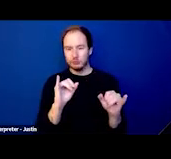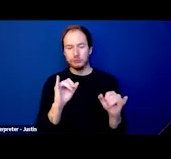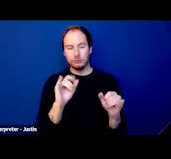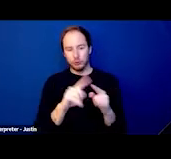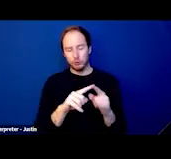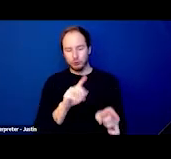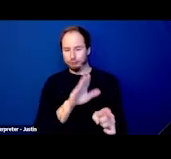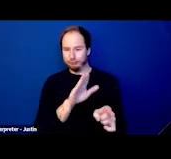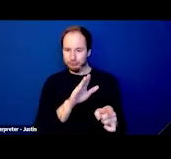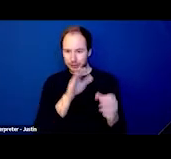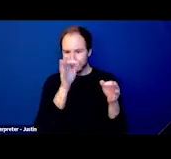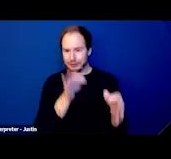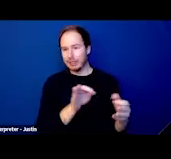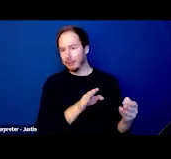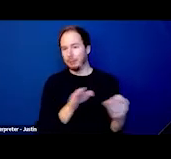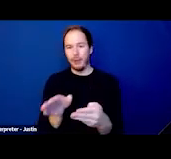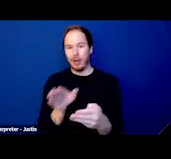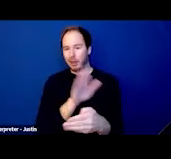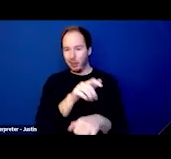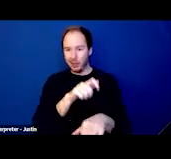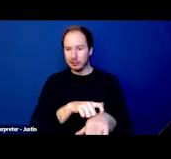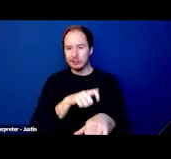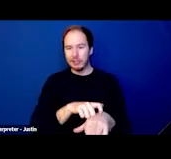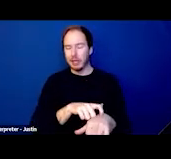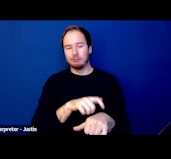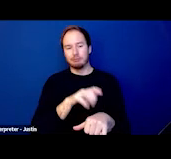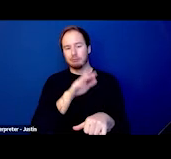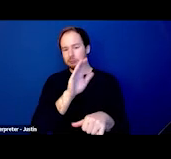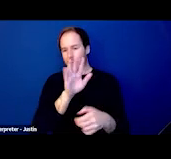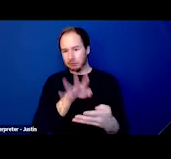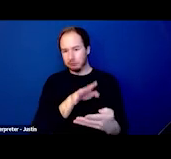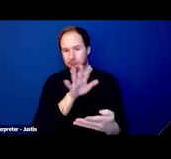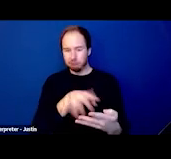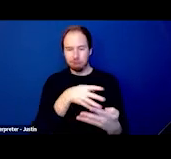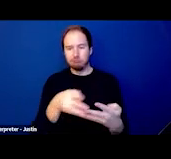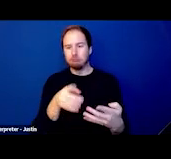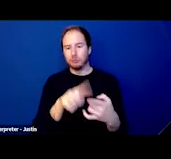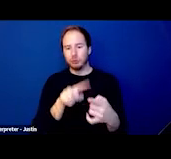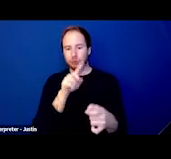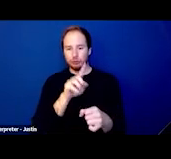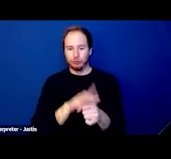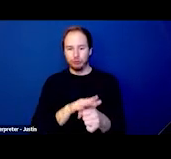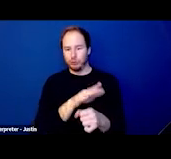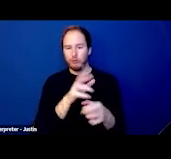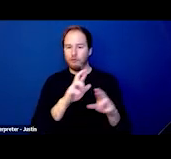and timeline to getting their treatment, to making changes in their own life